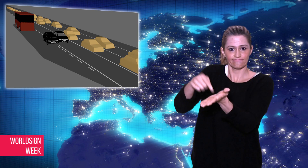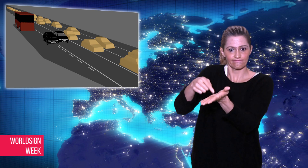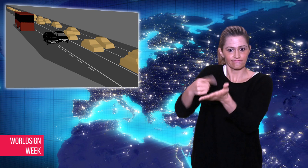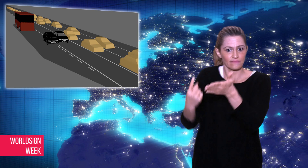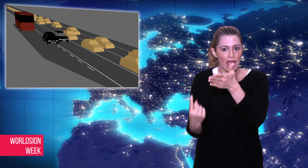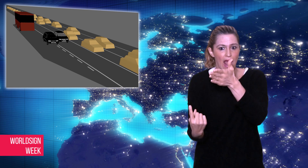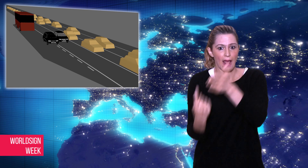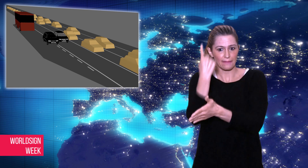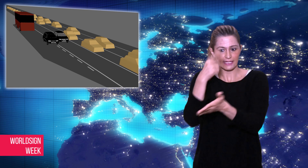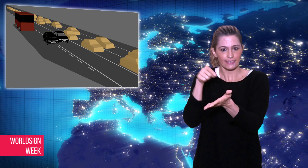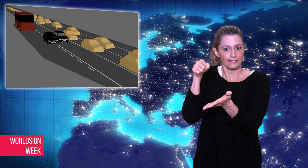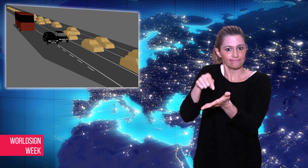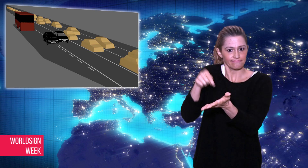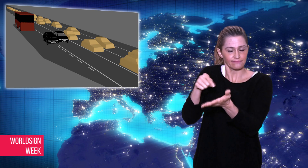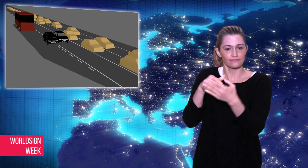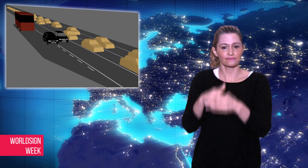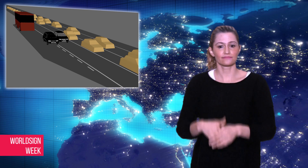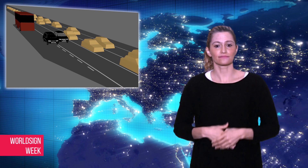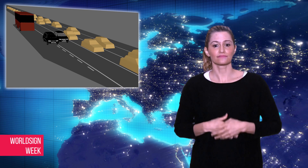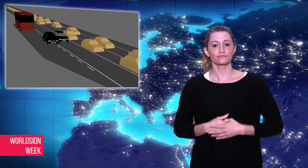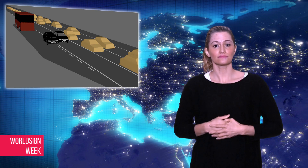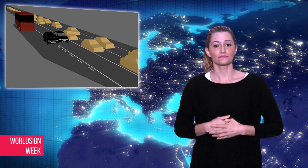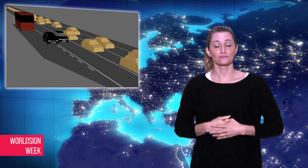it to the police.